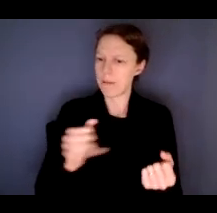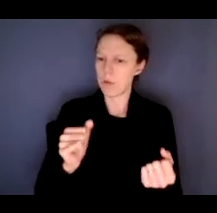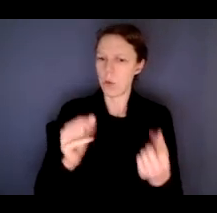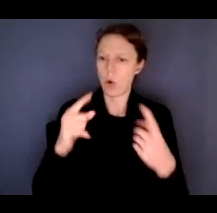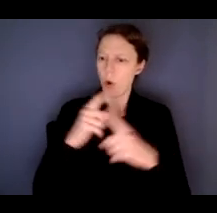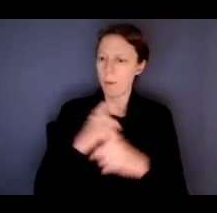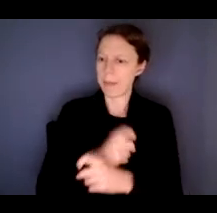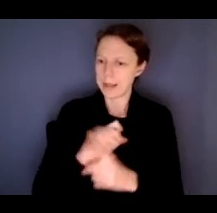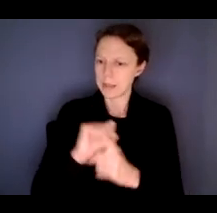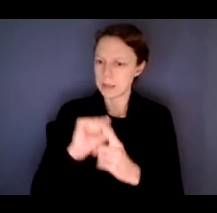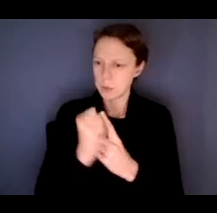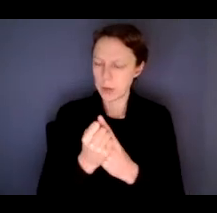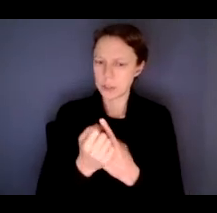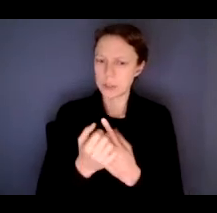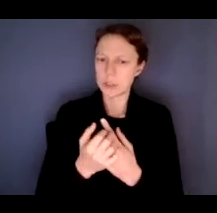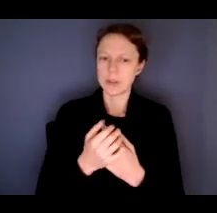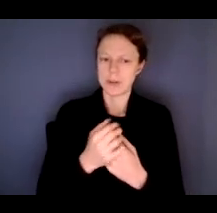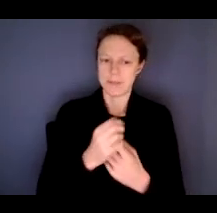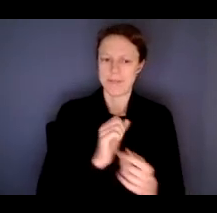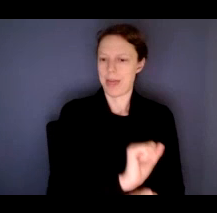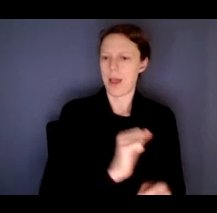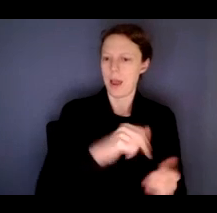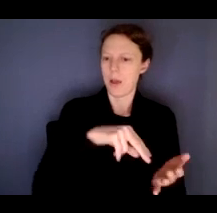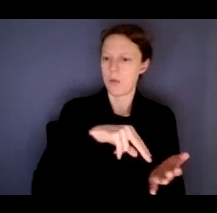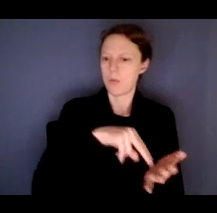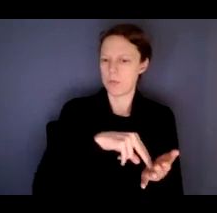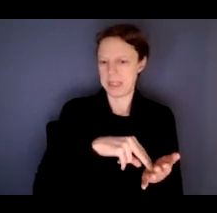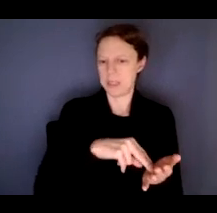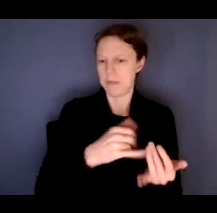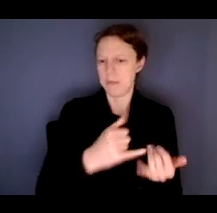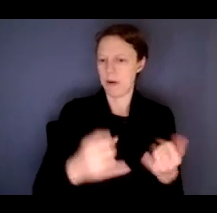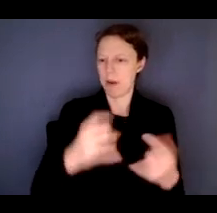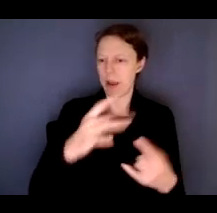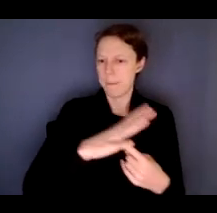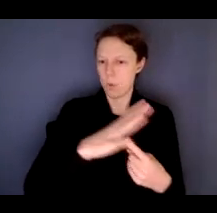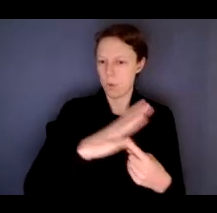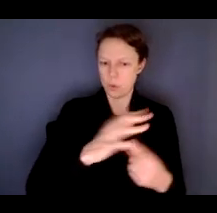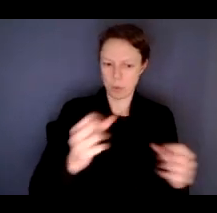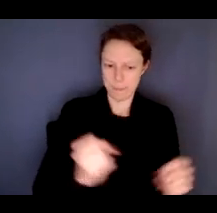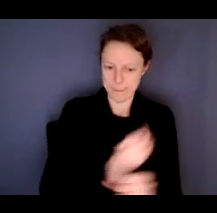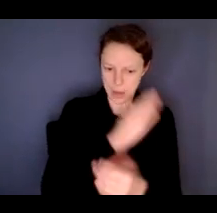role is extremely important in making sure that all of the necessary evidence is before the court